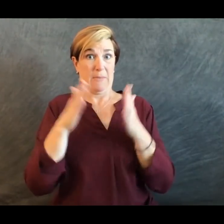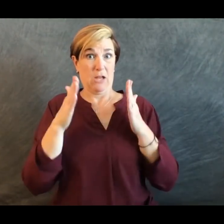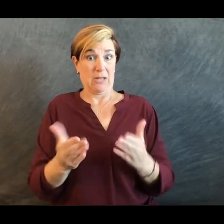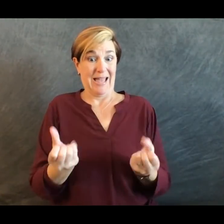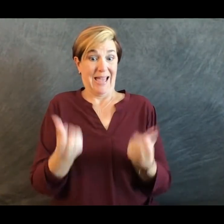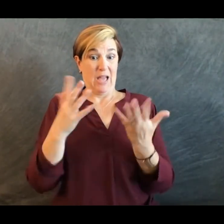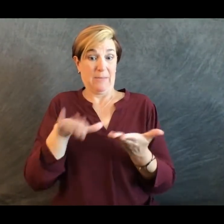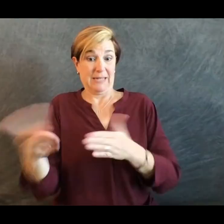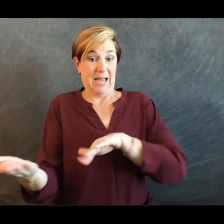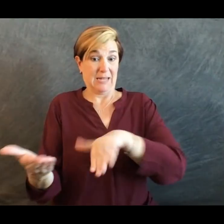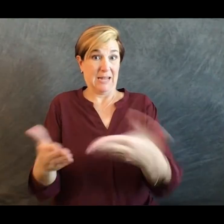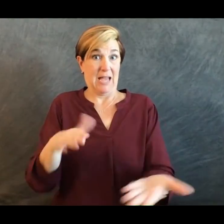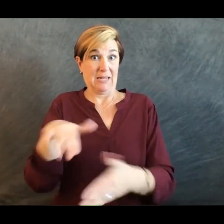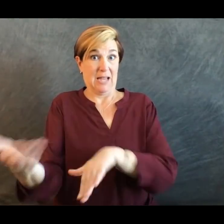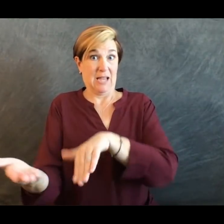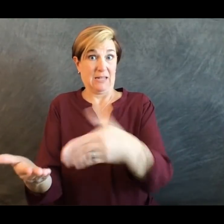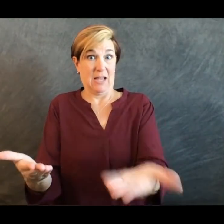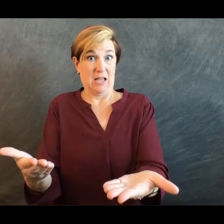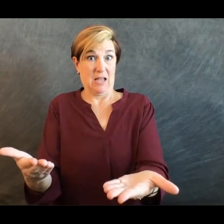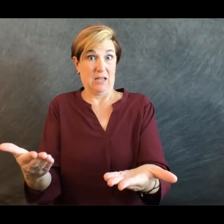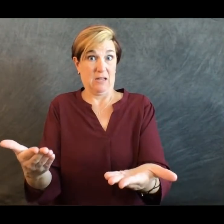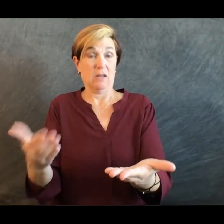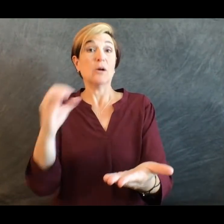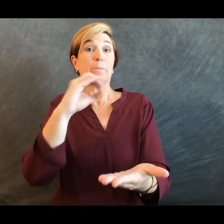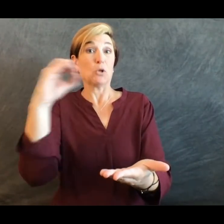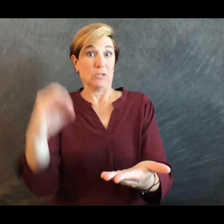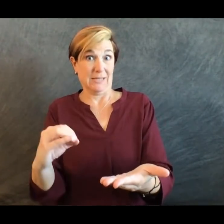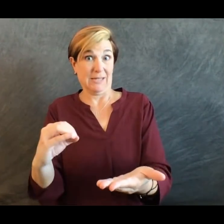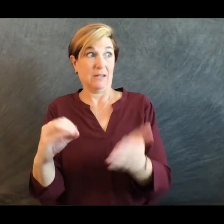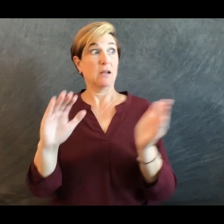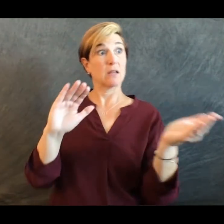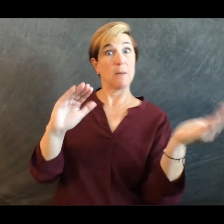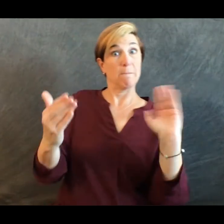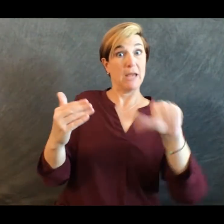for our population and that is really solely the work of our health our